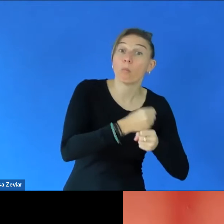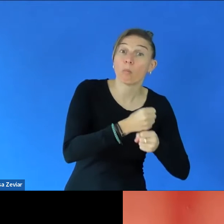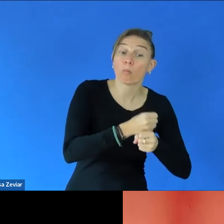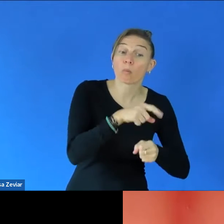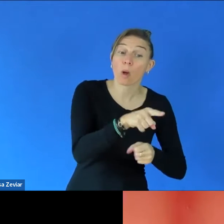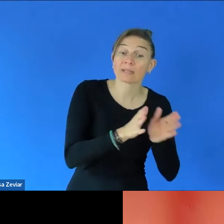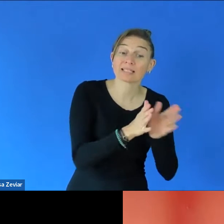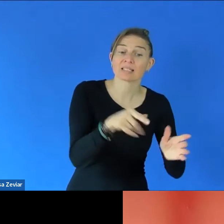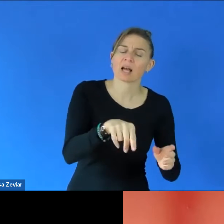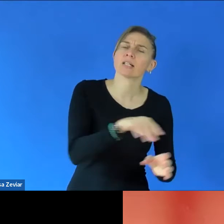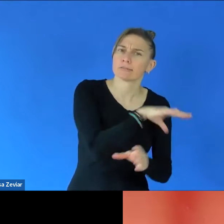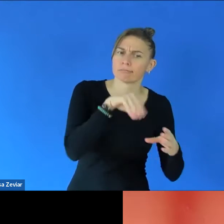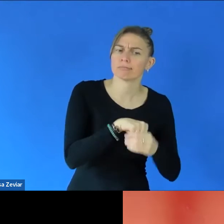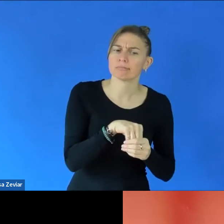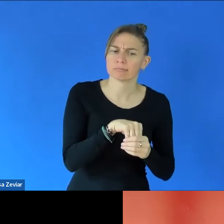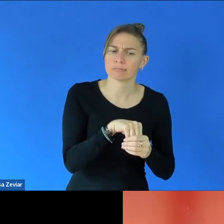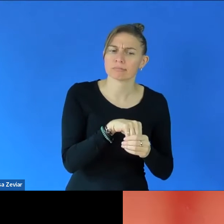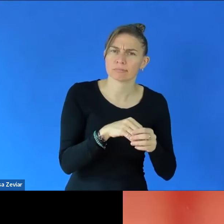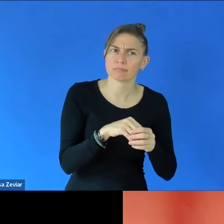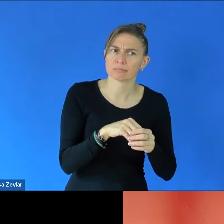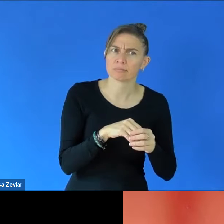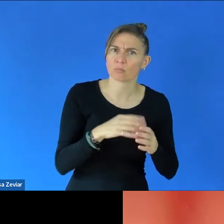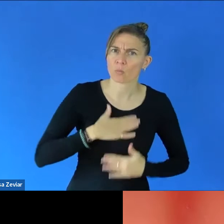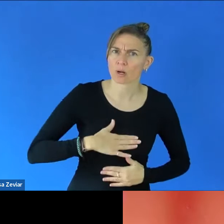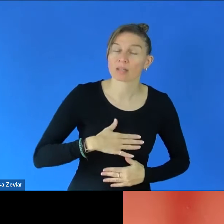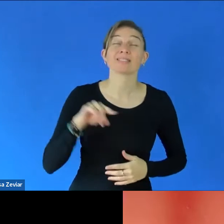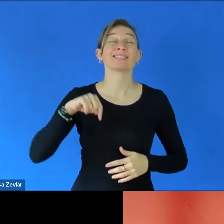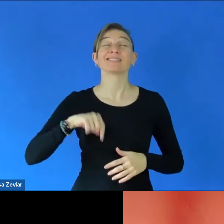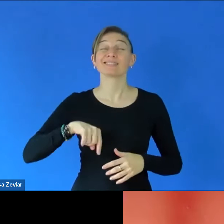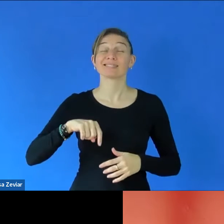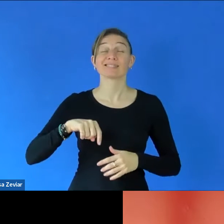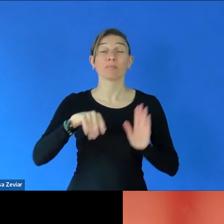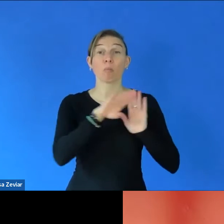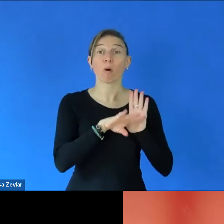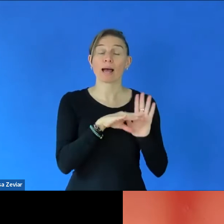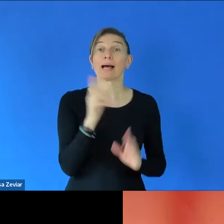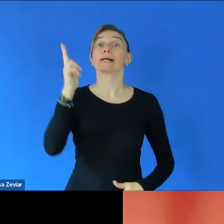When the programme started, they actually focused